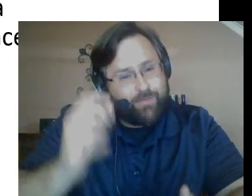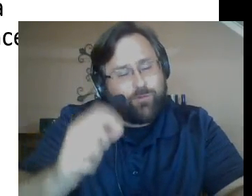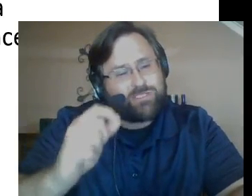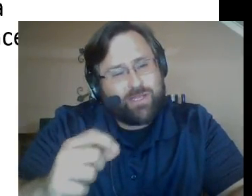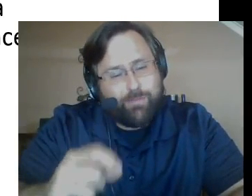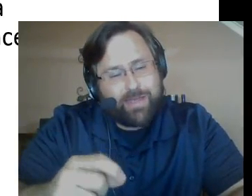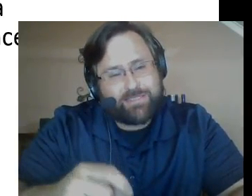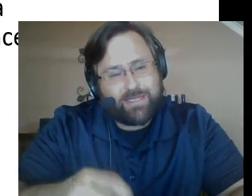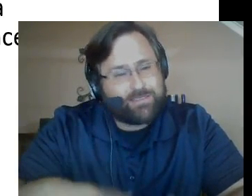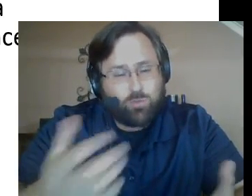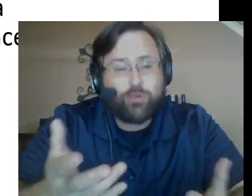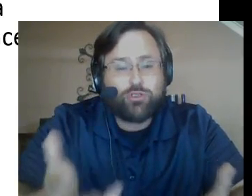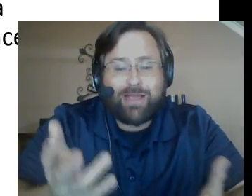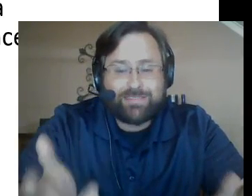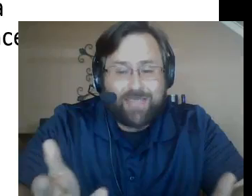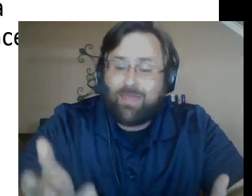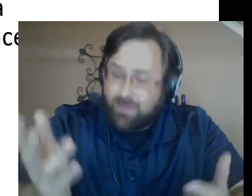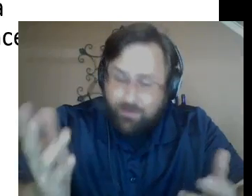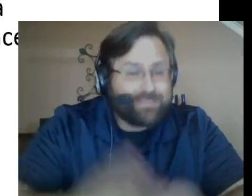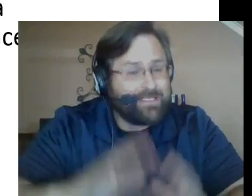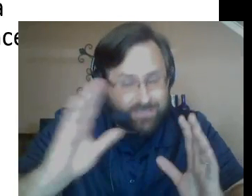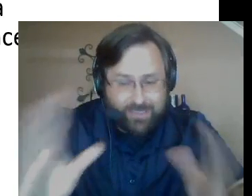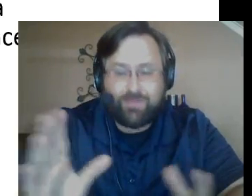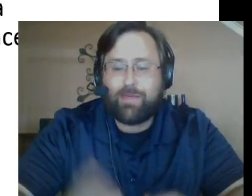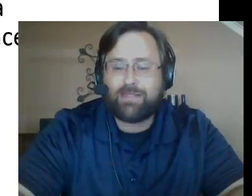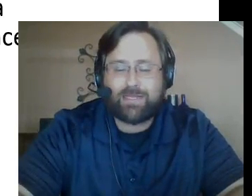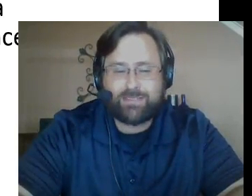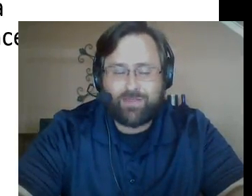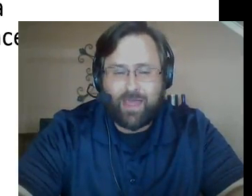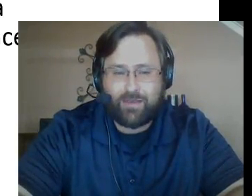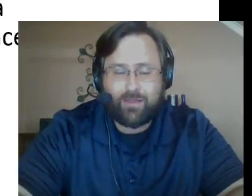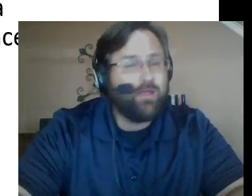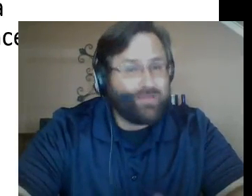information in the embedded sentence is what you're trying to say then it makes sense to leave the embedded sentence at the end